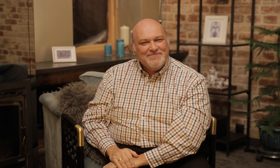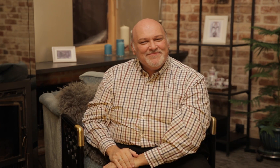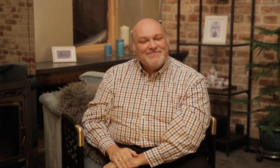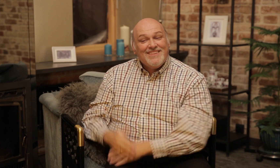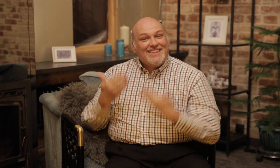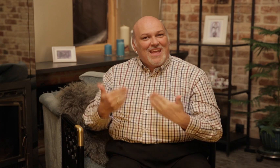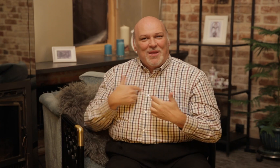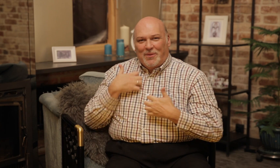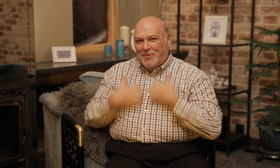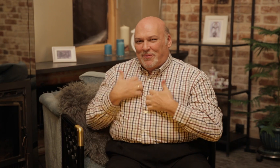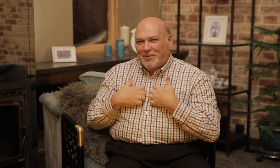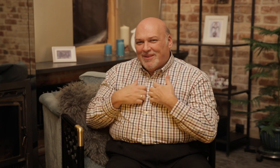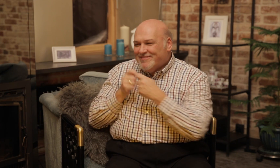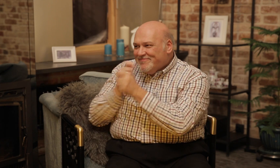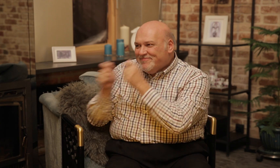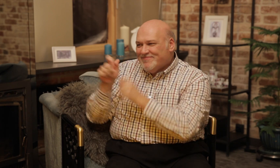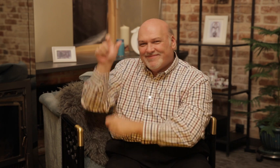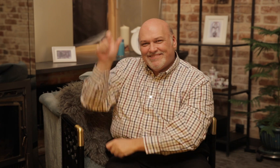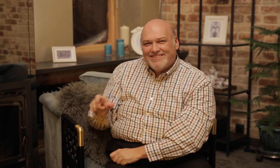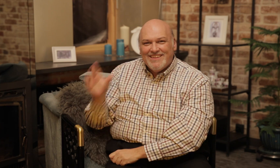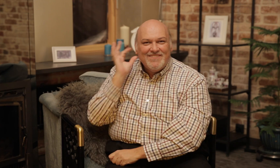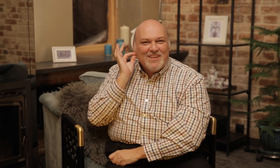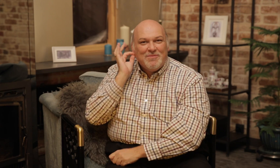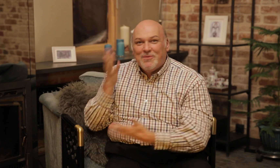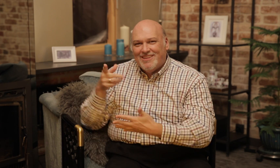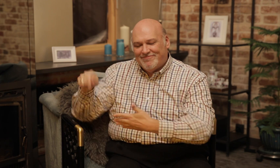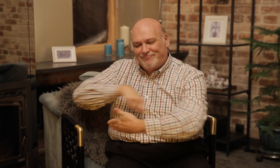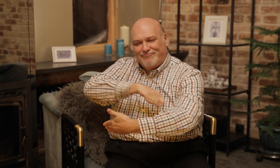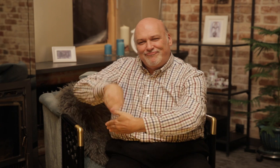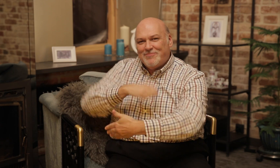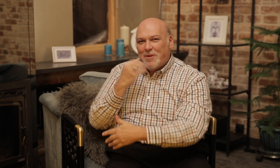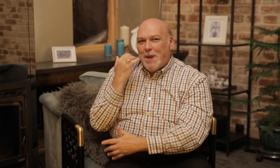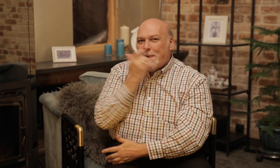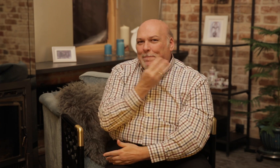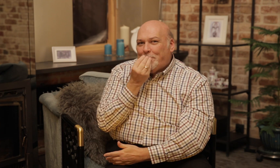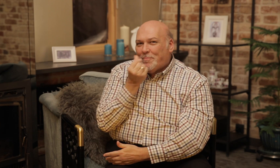Now, I excited to interview a sweet lady,